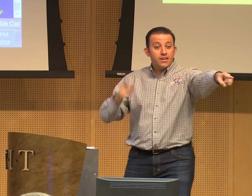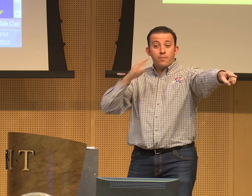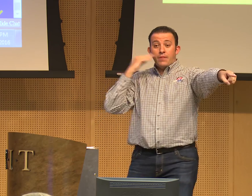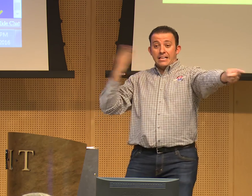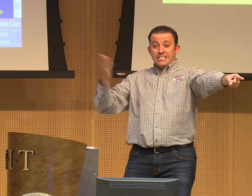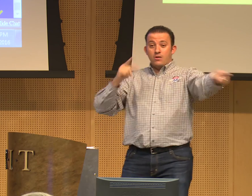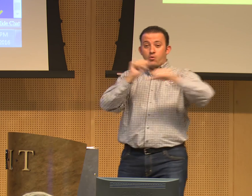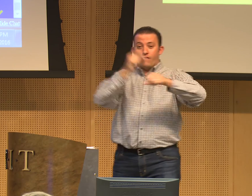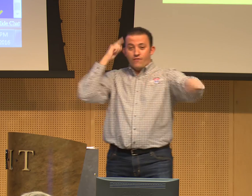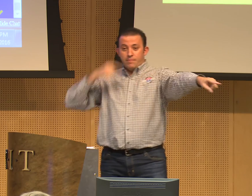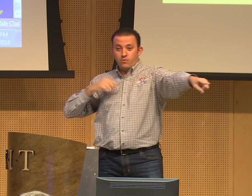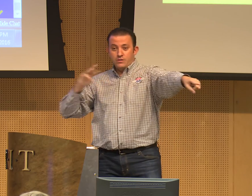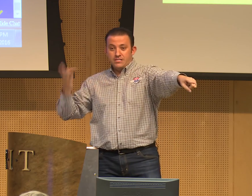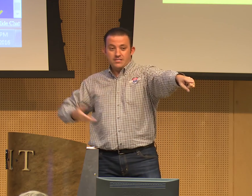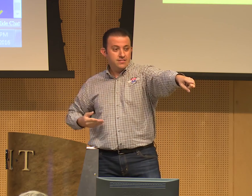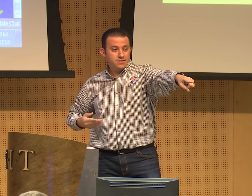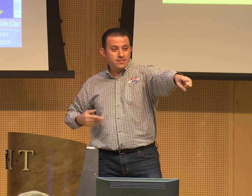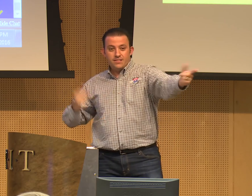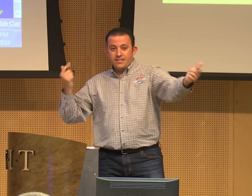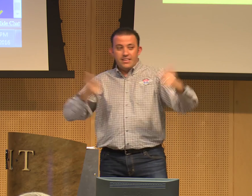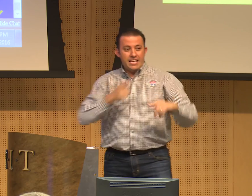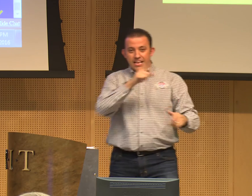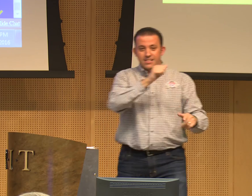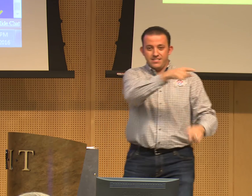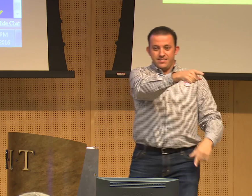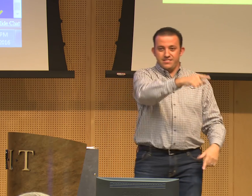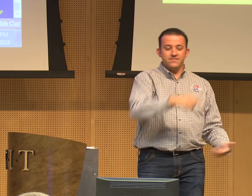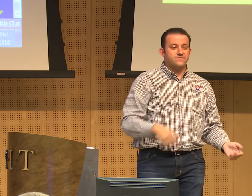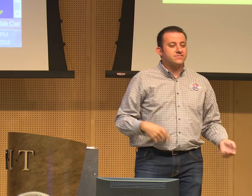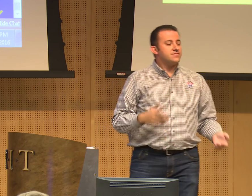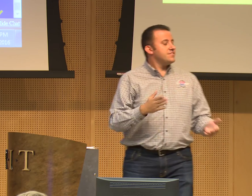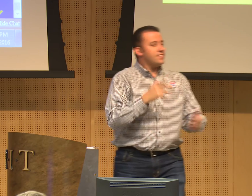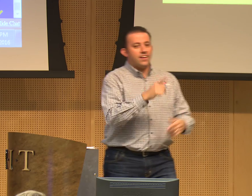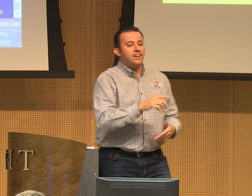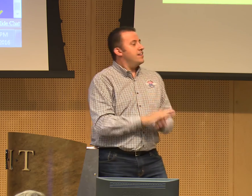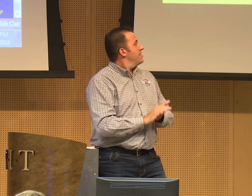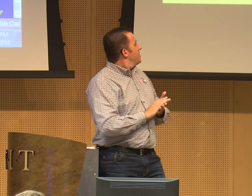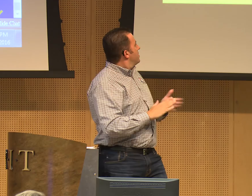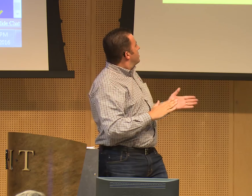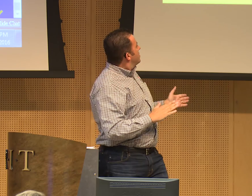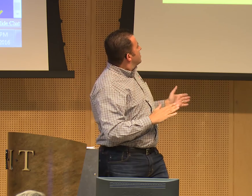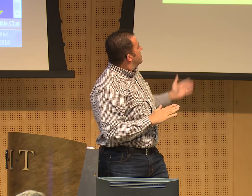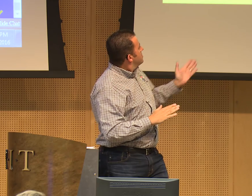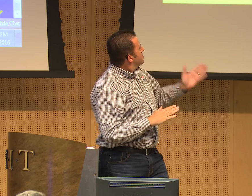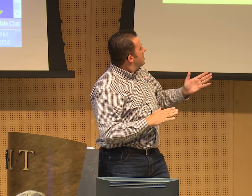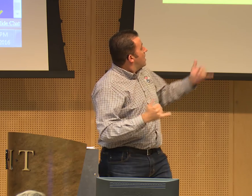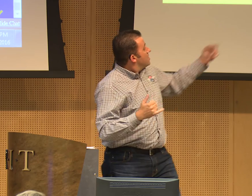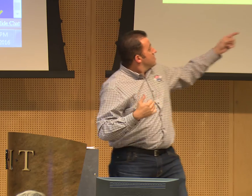He's part of this group. He's worked for me before. Yeah, Blake, right here in the back. Yeah, right here.